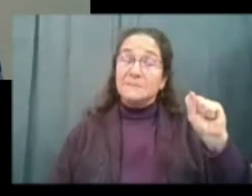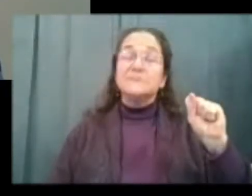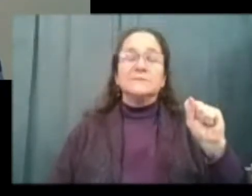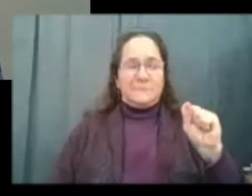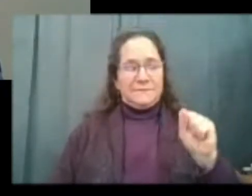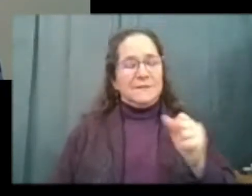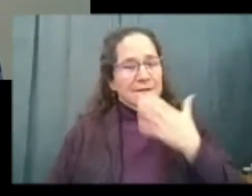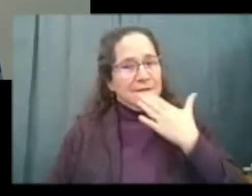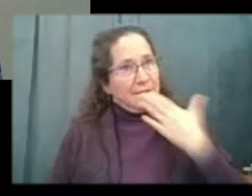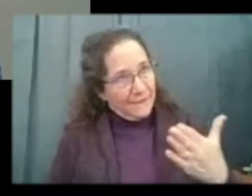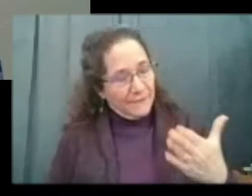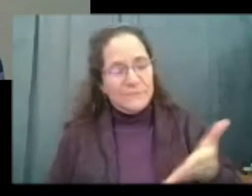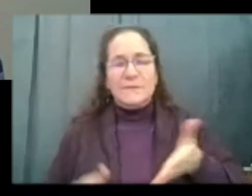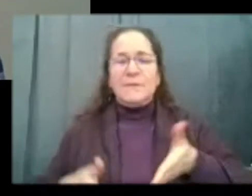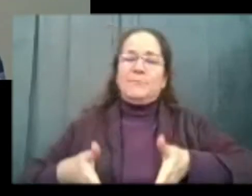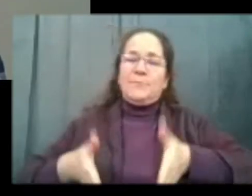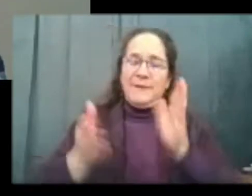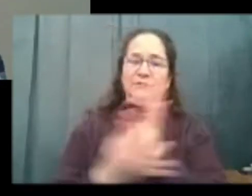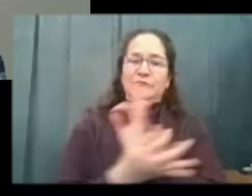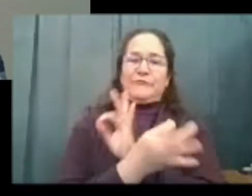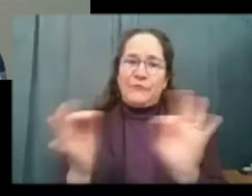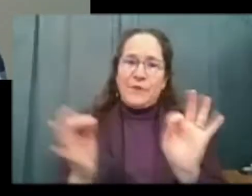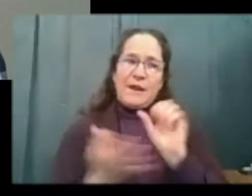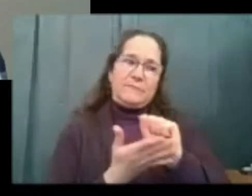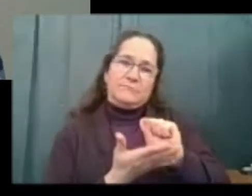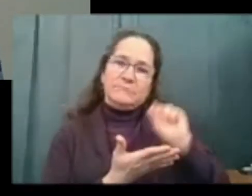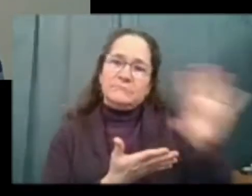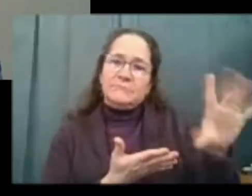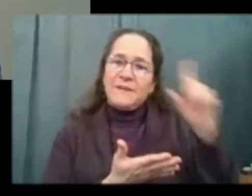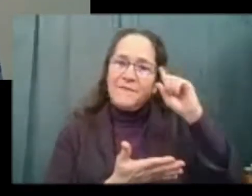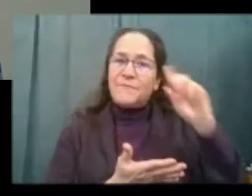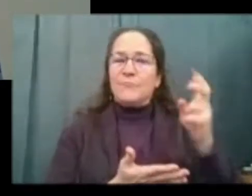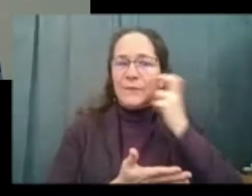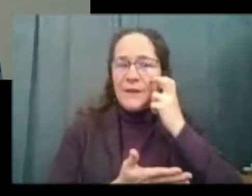sent to individuals for blind and visually impaired free of charge.